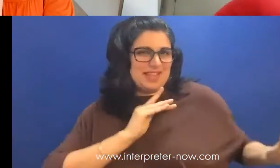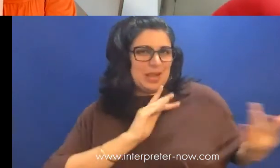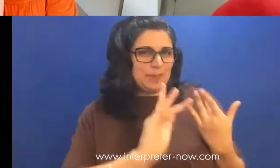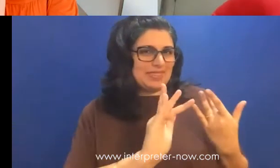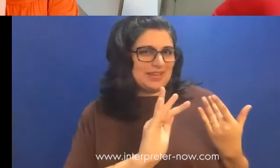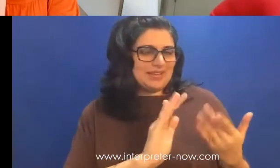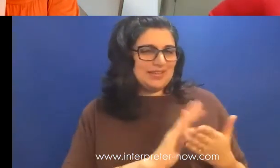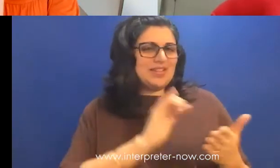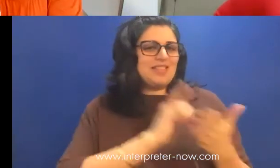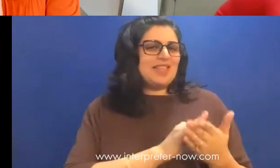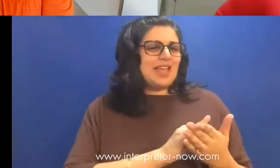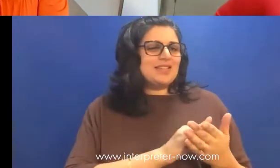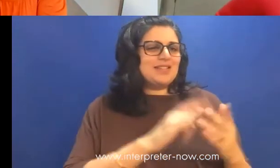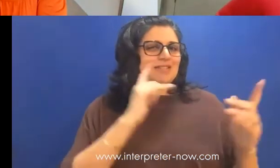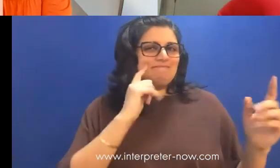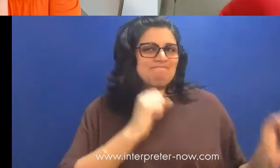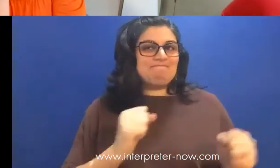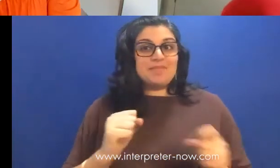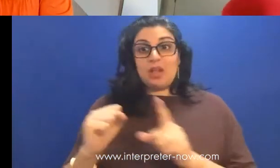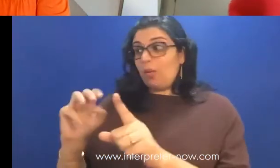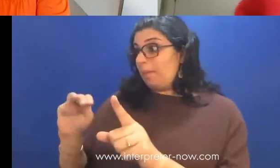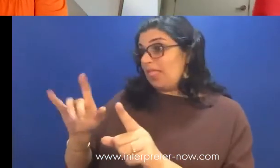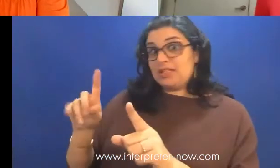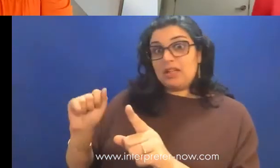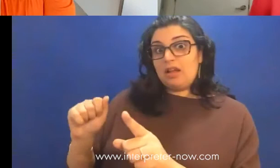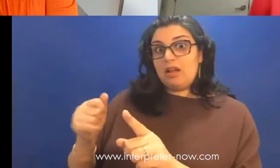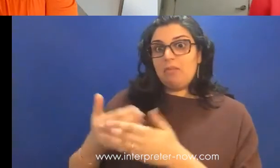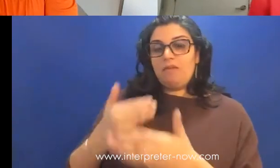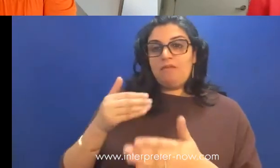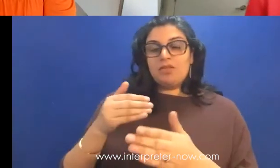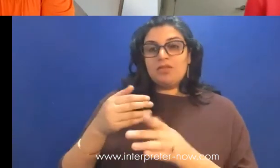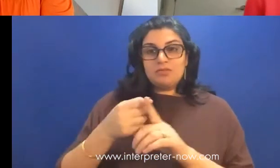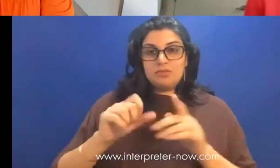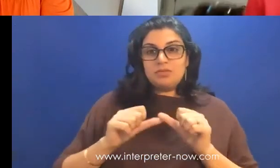Actually, before you go on, I just want to say, you know, it's not something